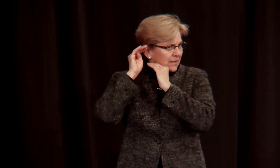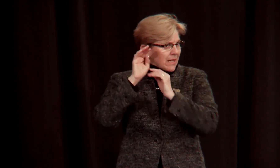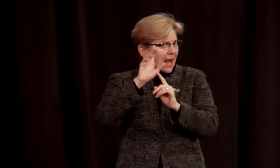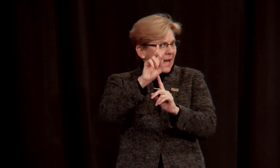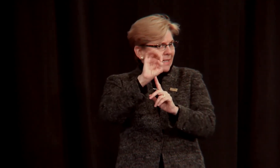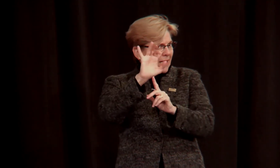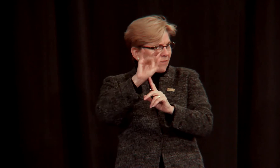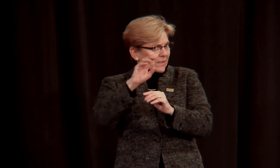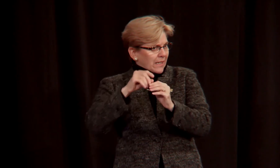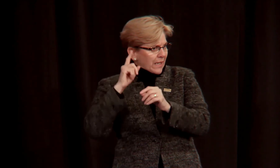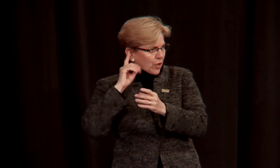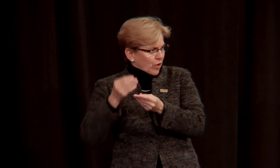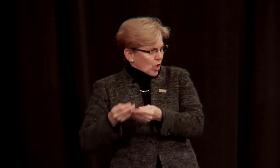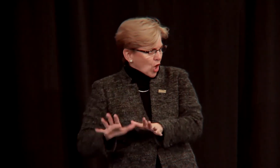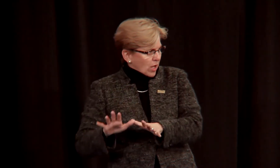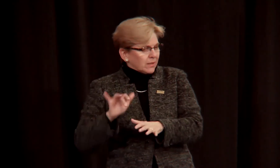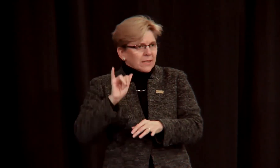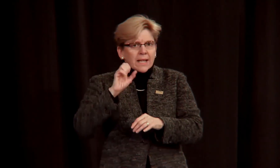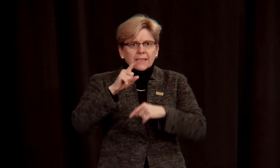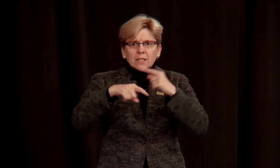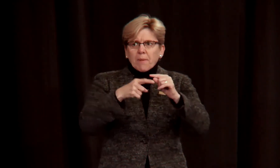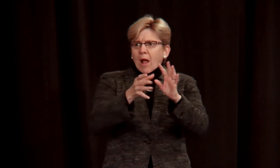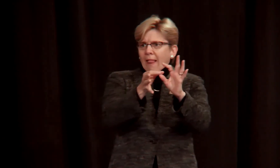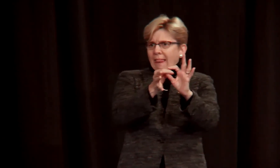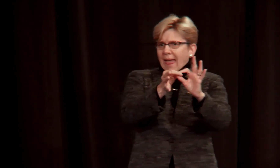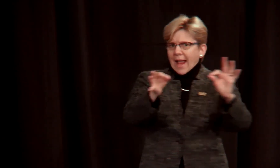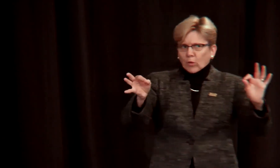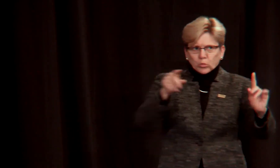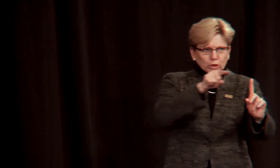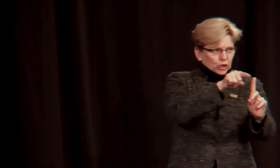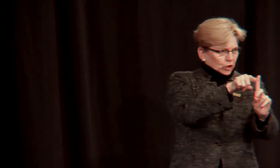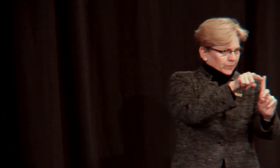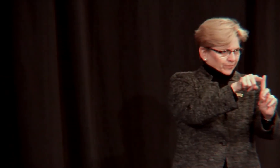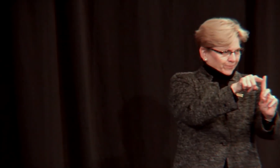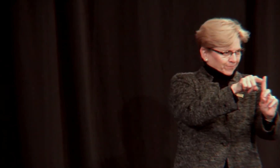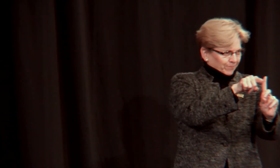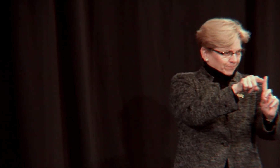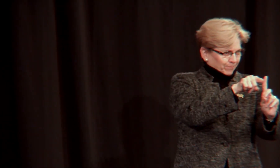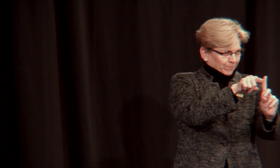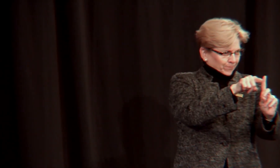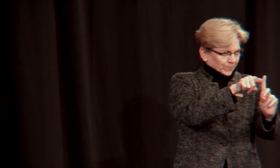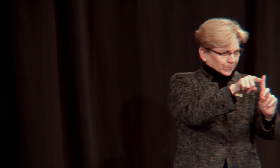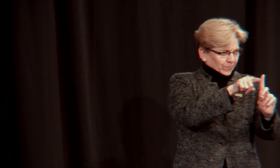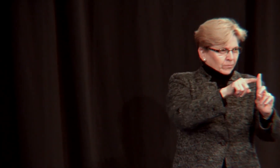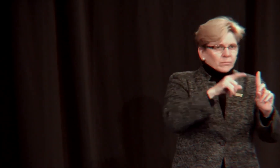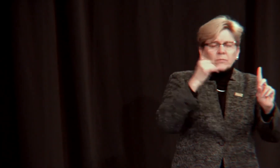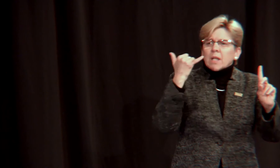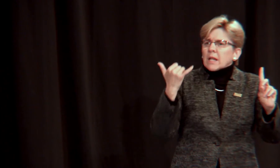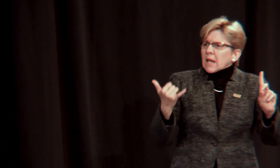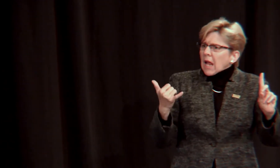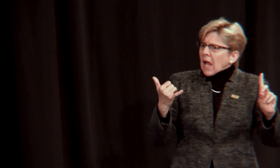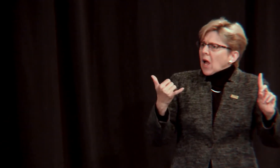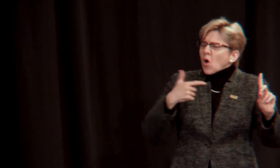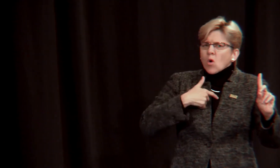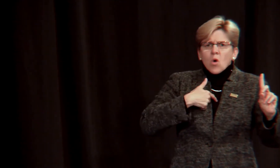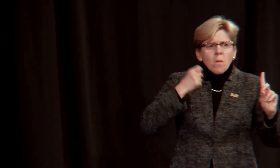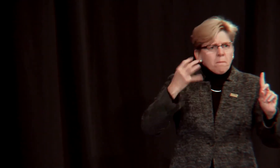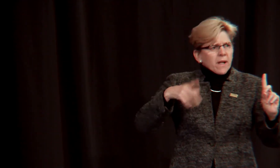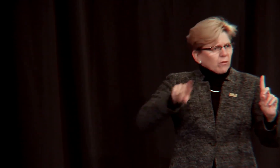Now we realize it's not about hearing loss, it's about language.